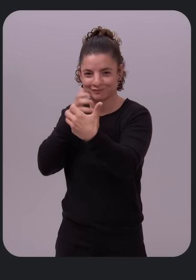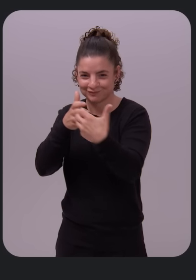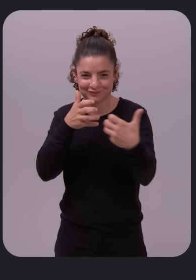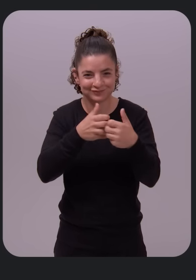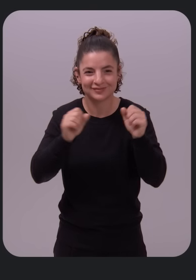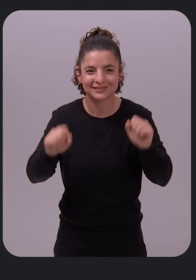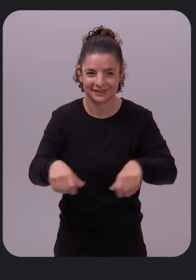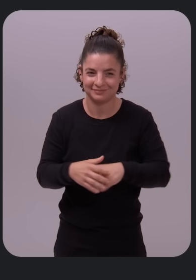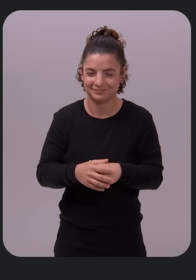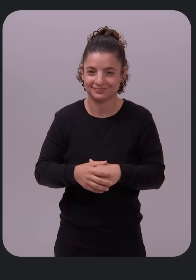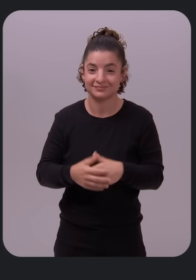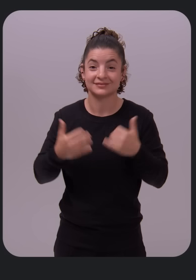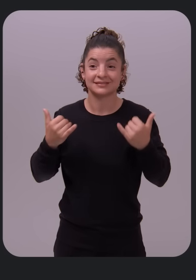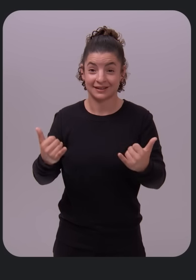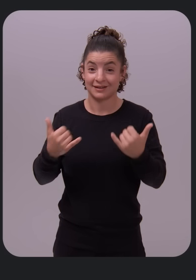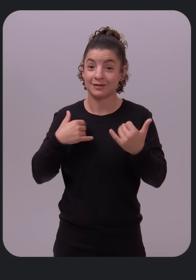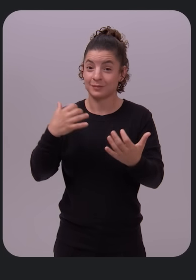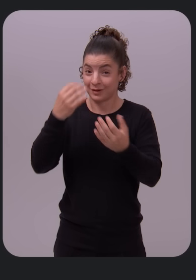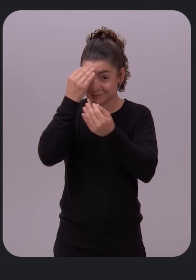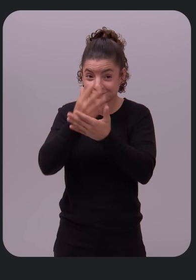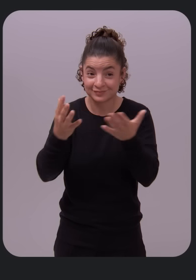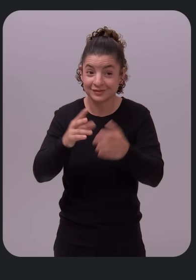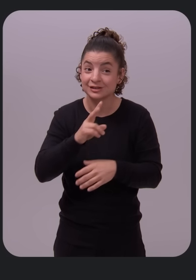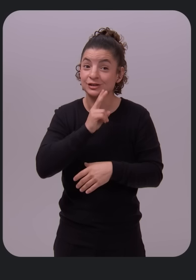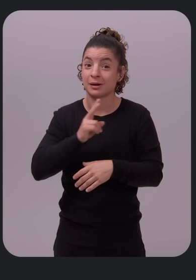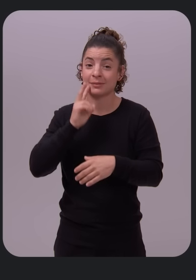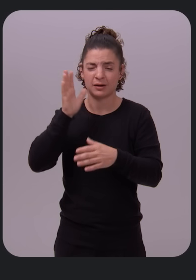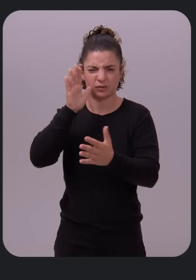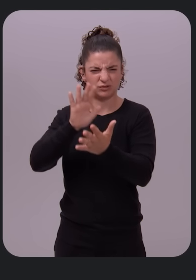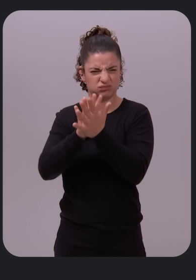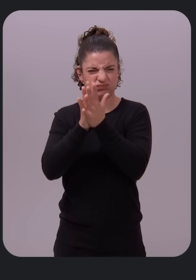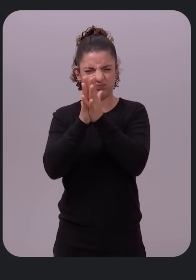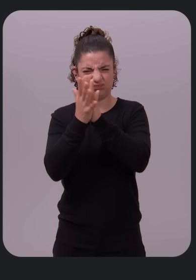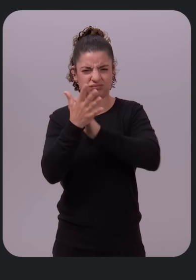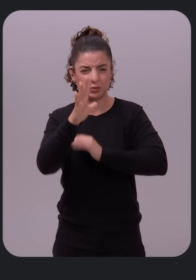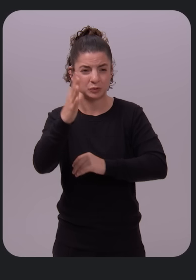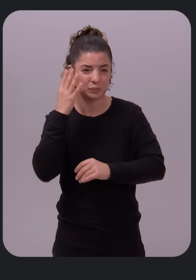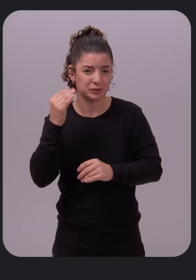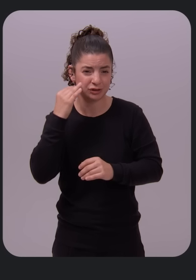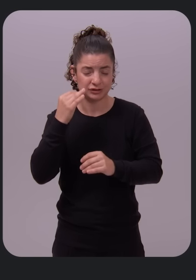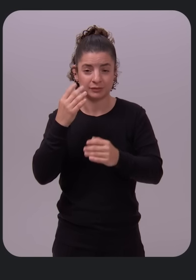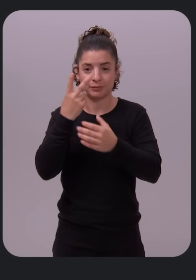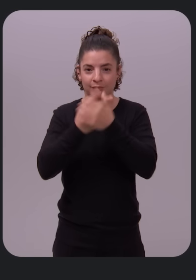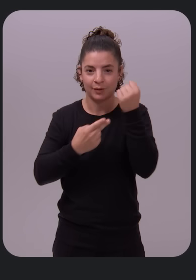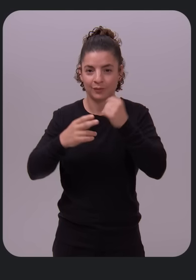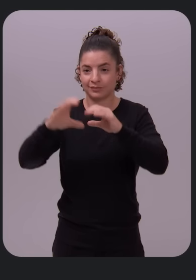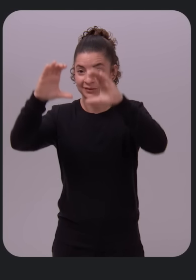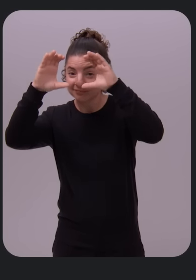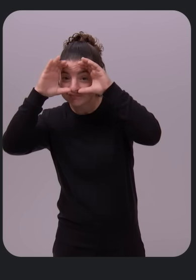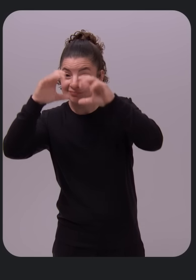Now, today, I want to share how Gemini transforms the way you experience both headsets